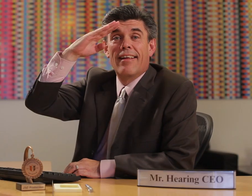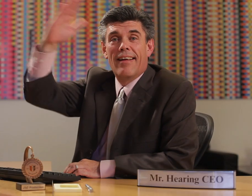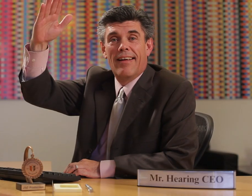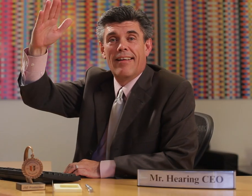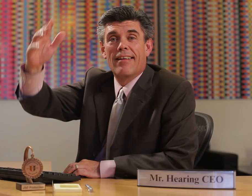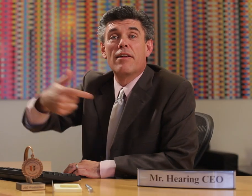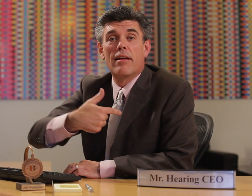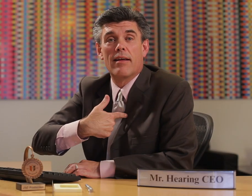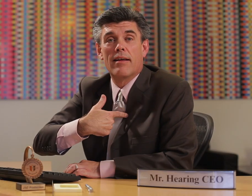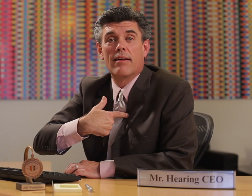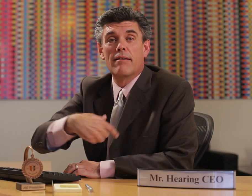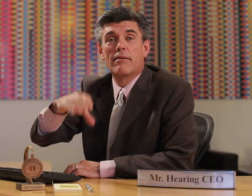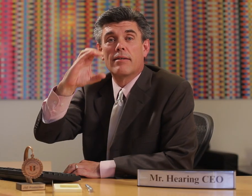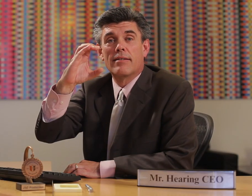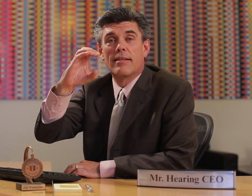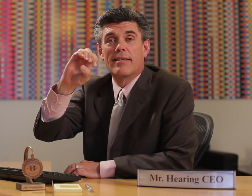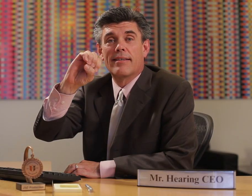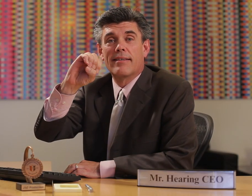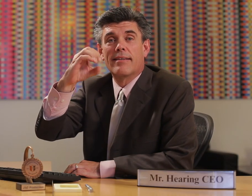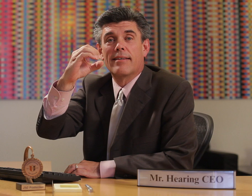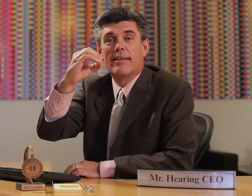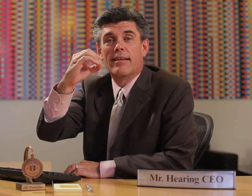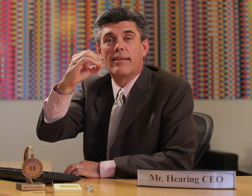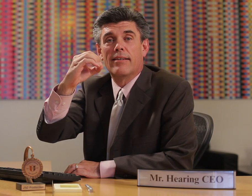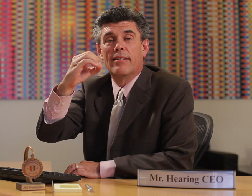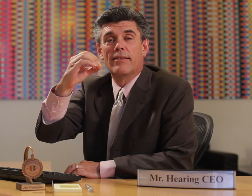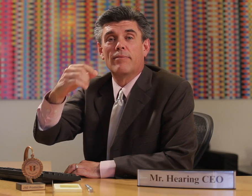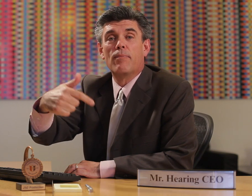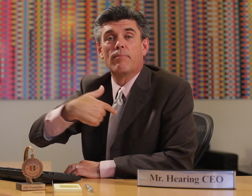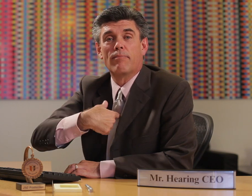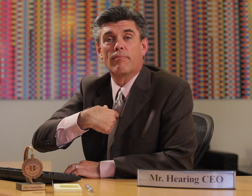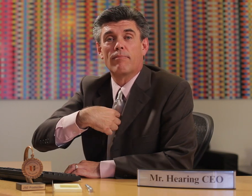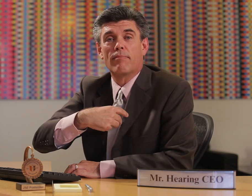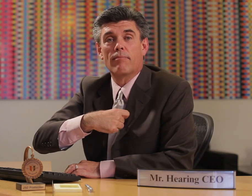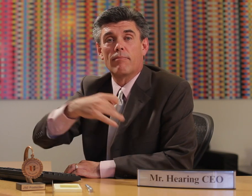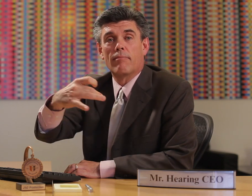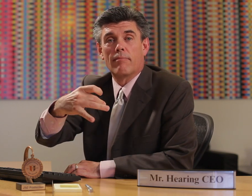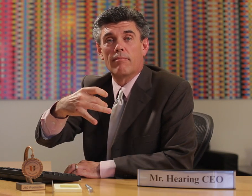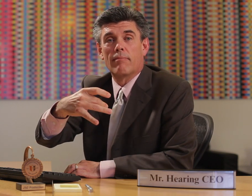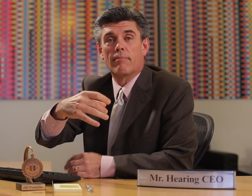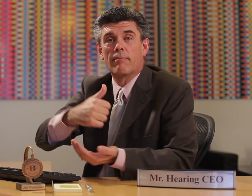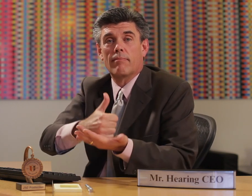Hello. I’m the... CEO. I... Like...